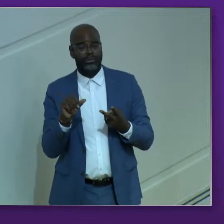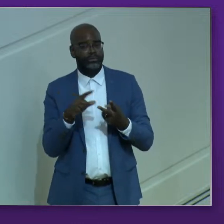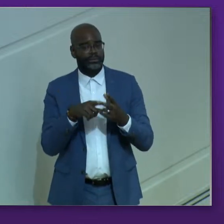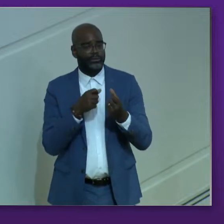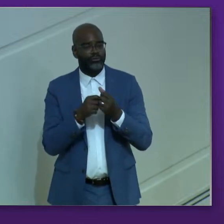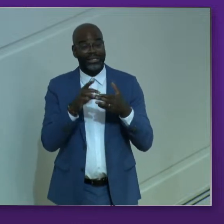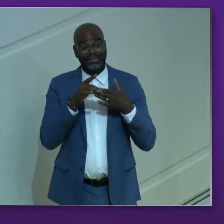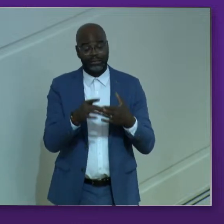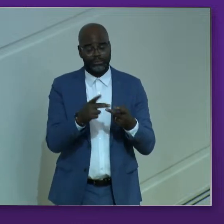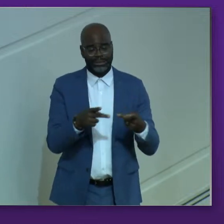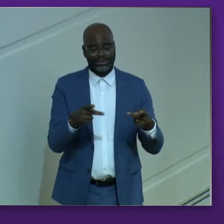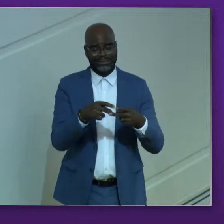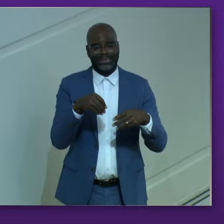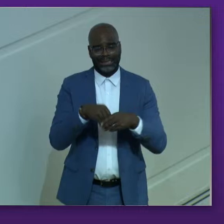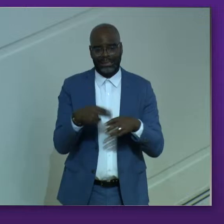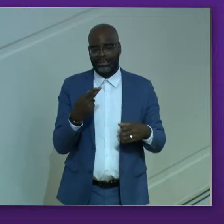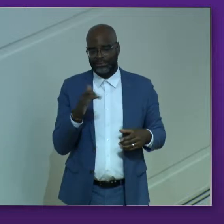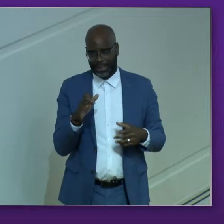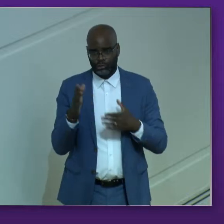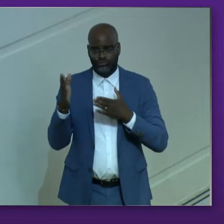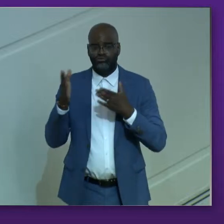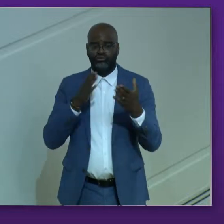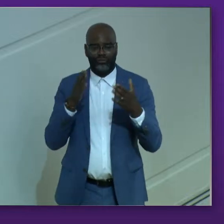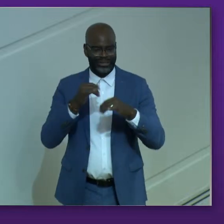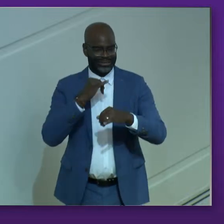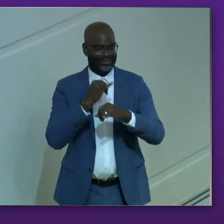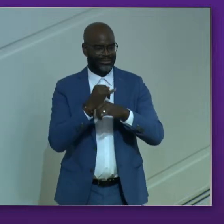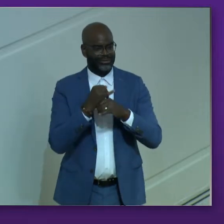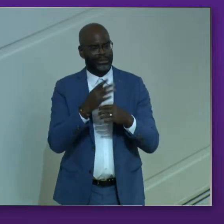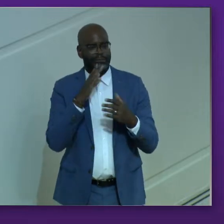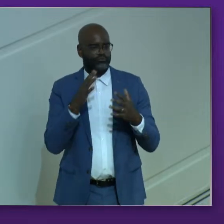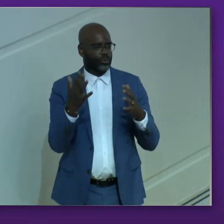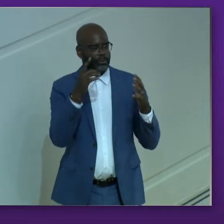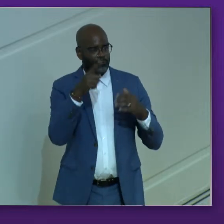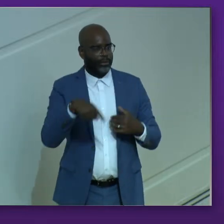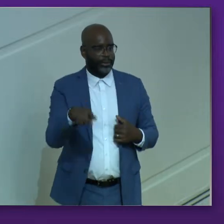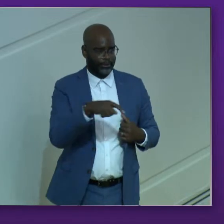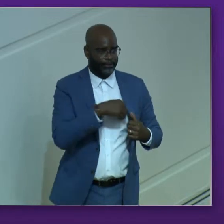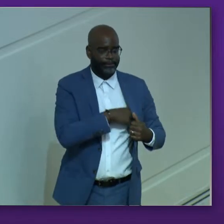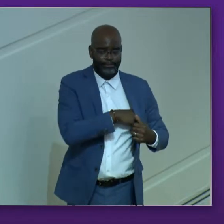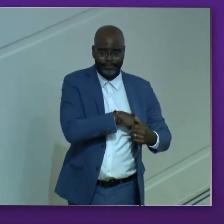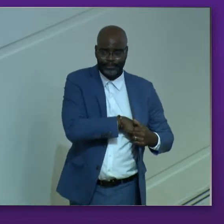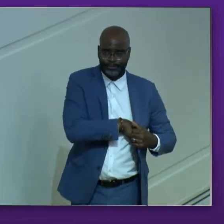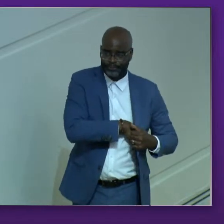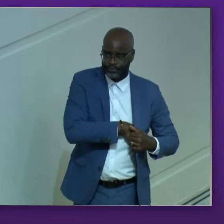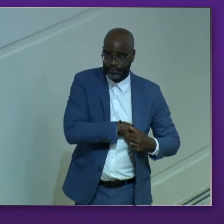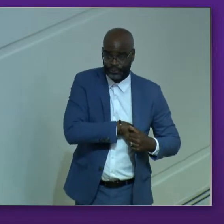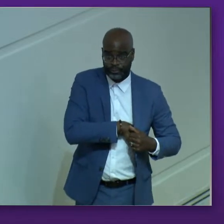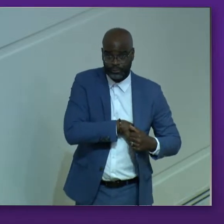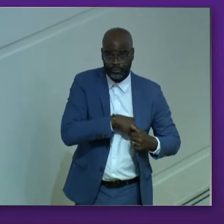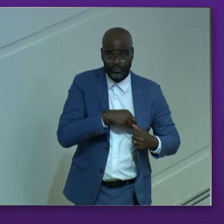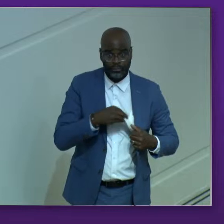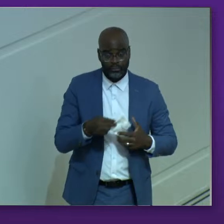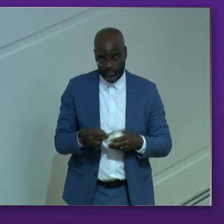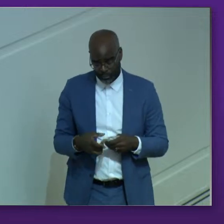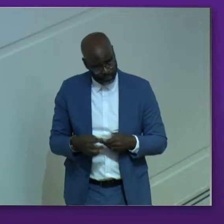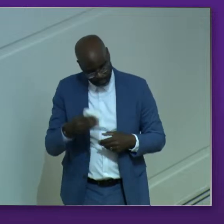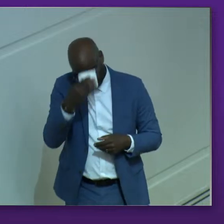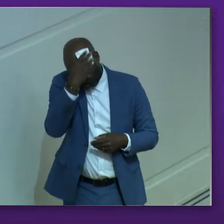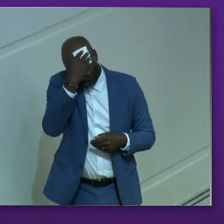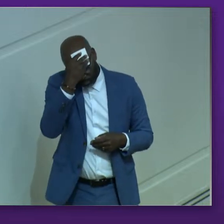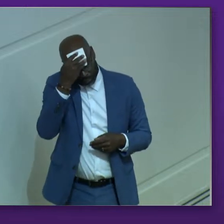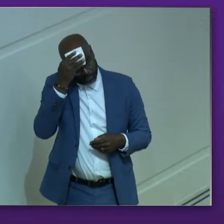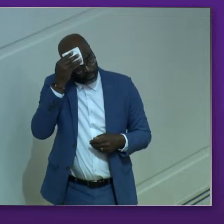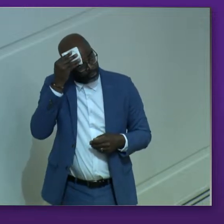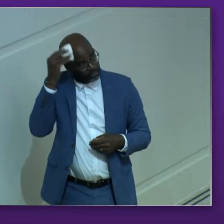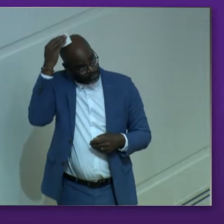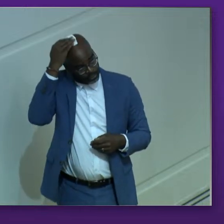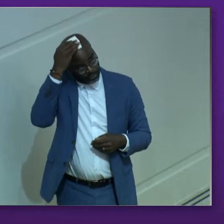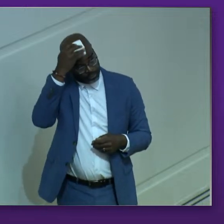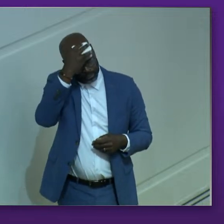PROGRAM THE PROGRAM THESE TWO